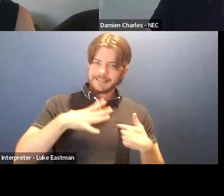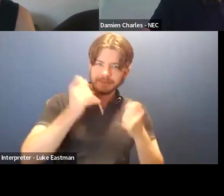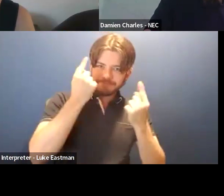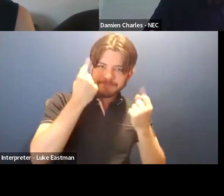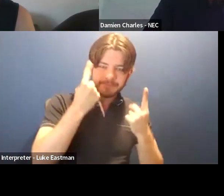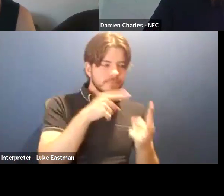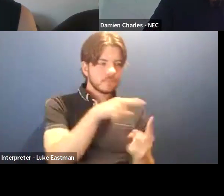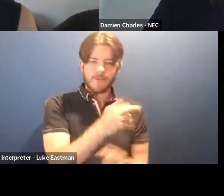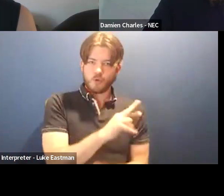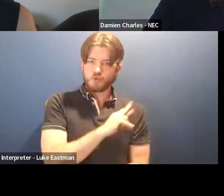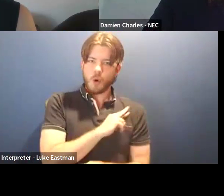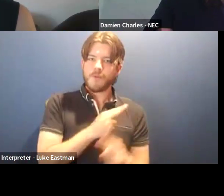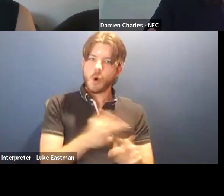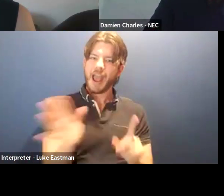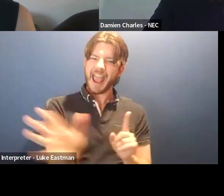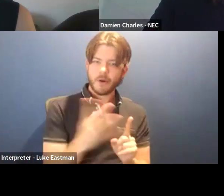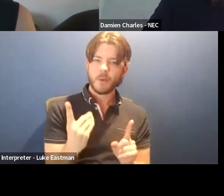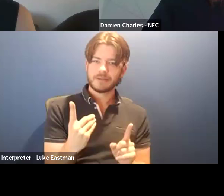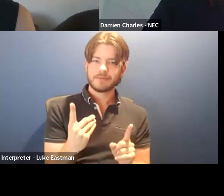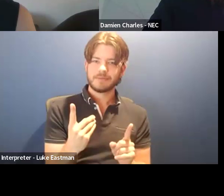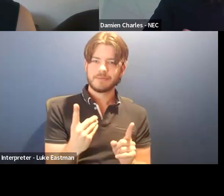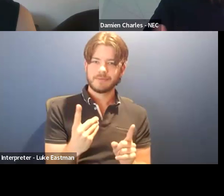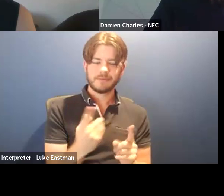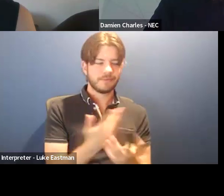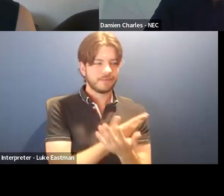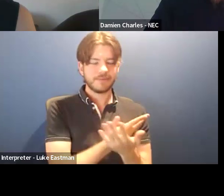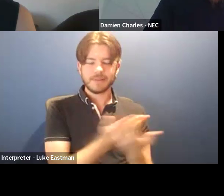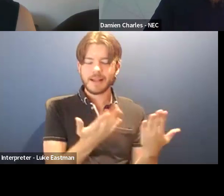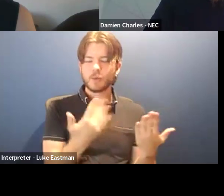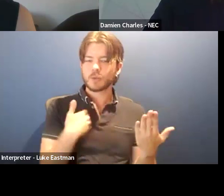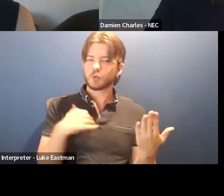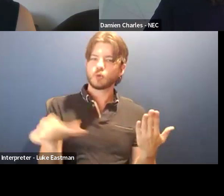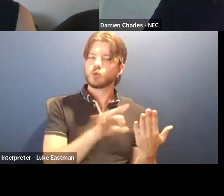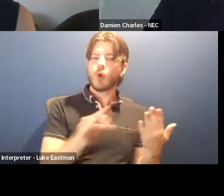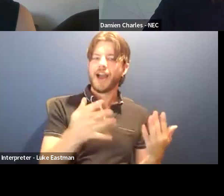there's an opportunity for everyone and we shouldn't put a ceiling on it. We